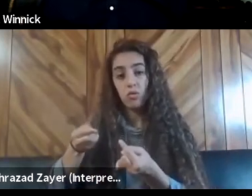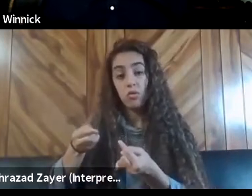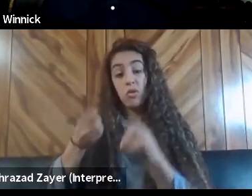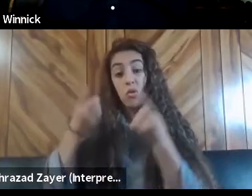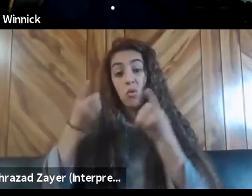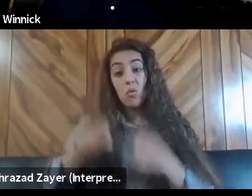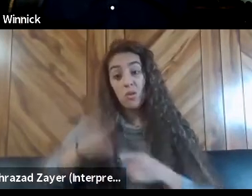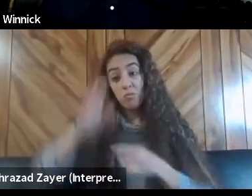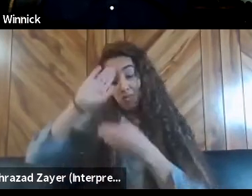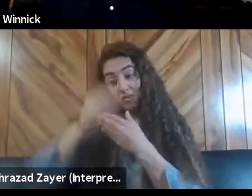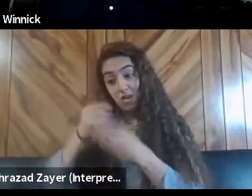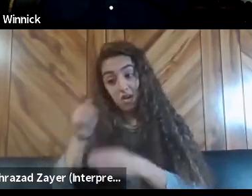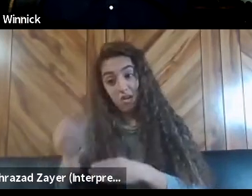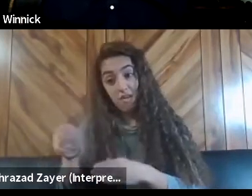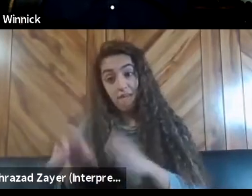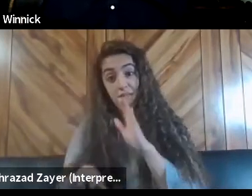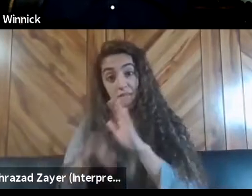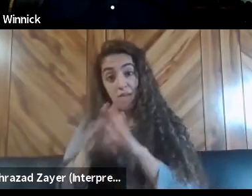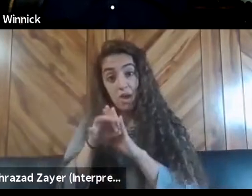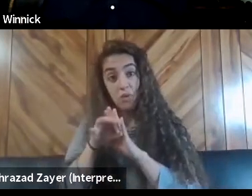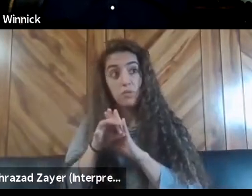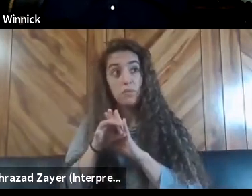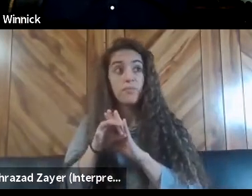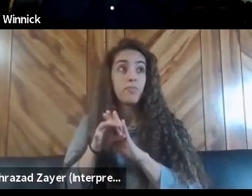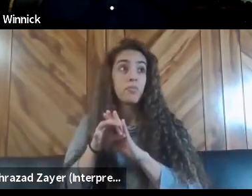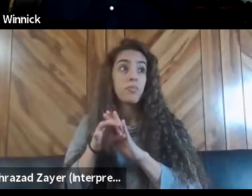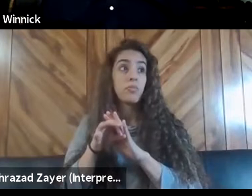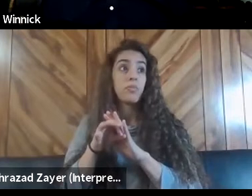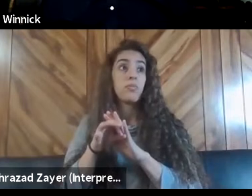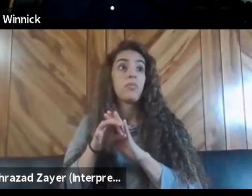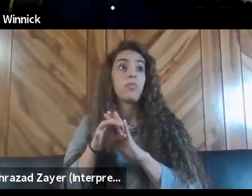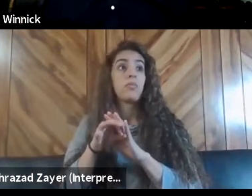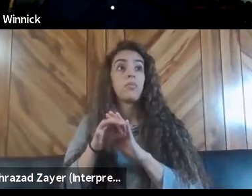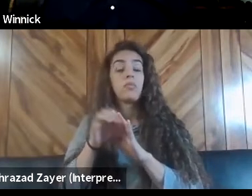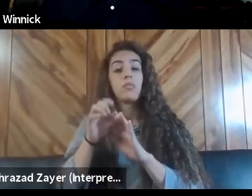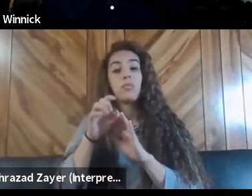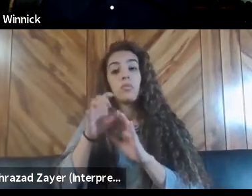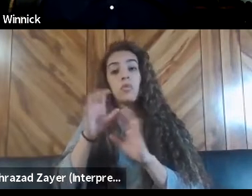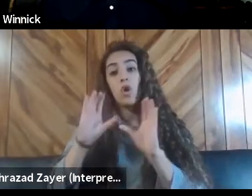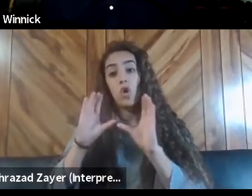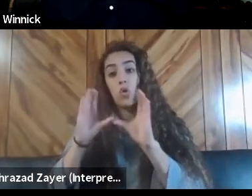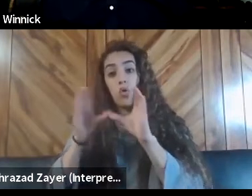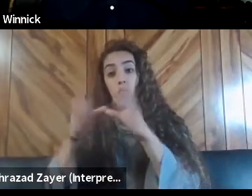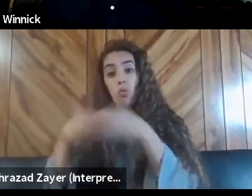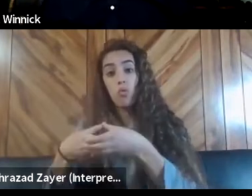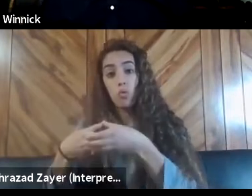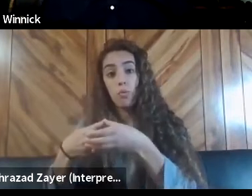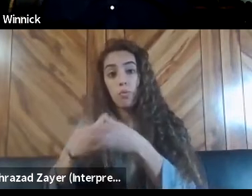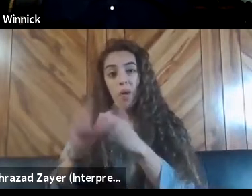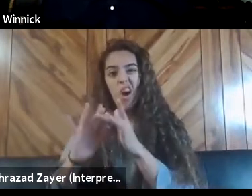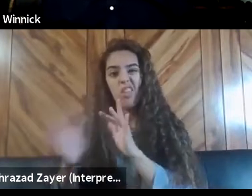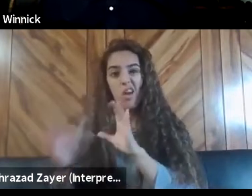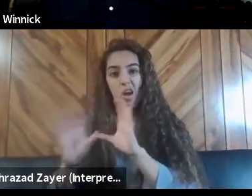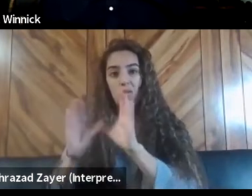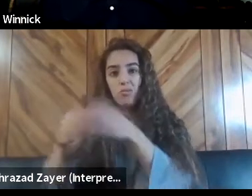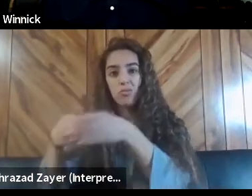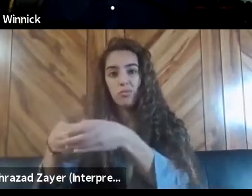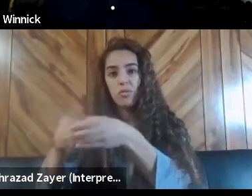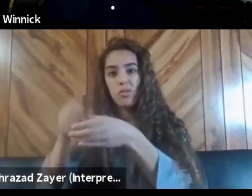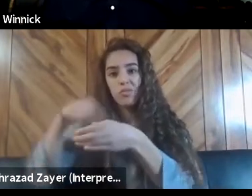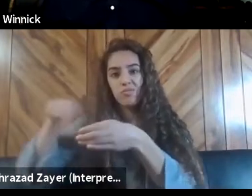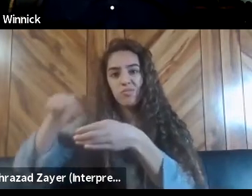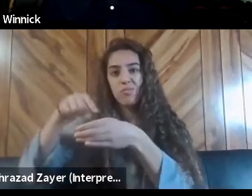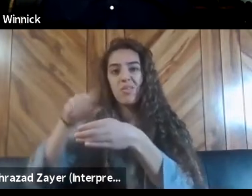found a meetup group on and the Internet of people more or less